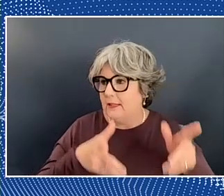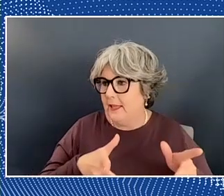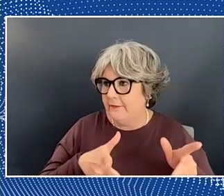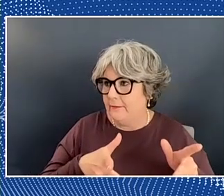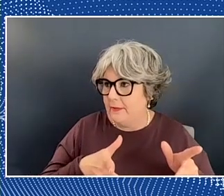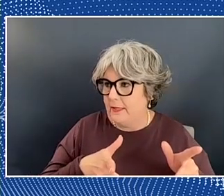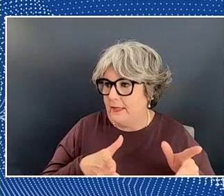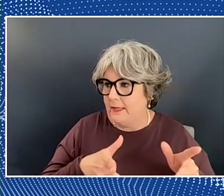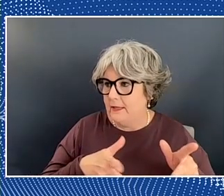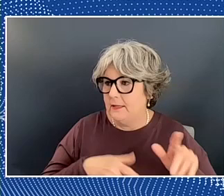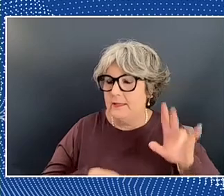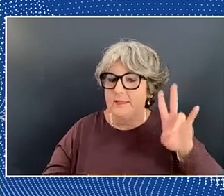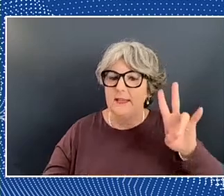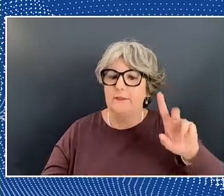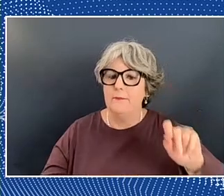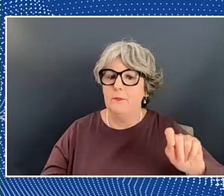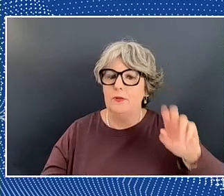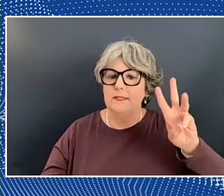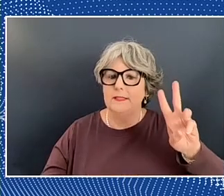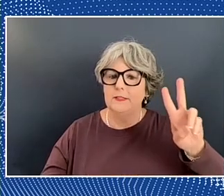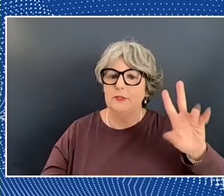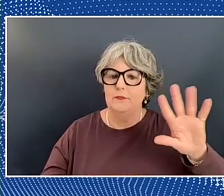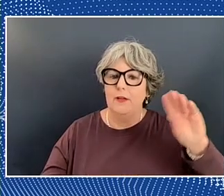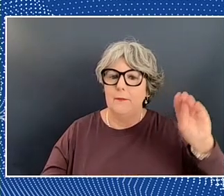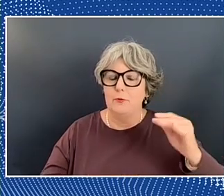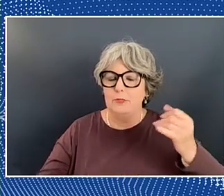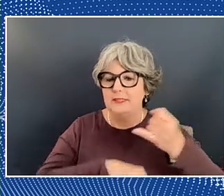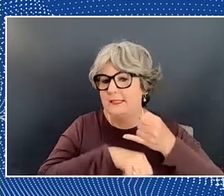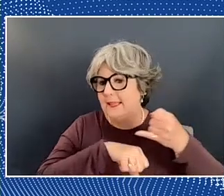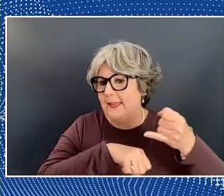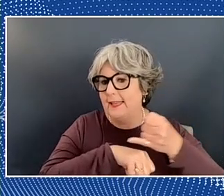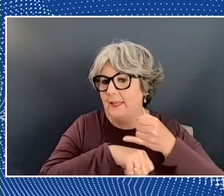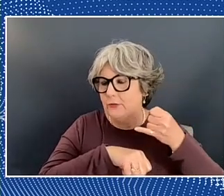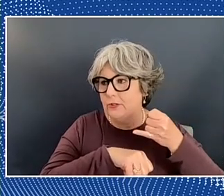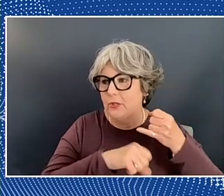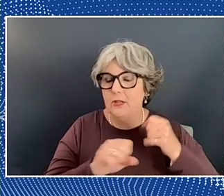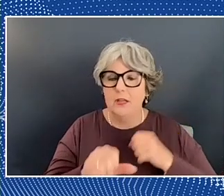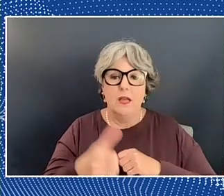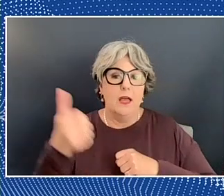7.625% interest rate. While many other borrowers were able to